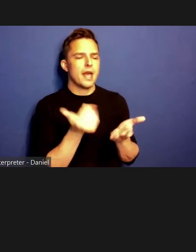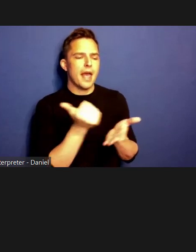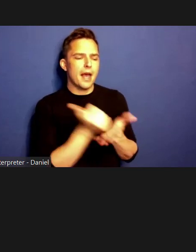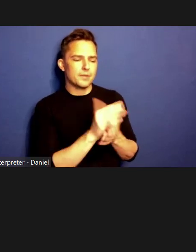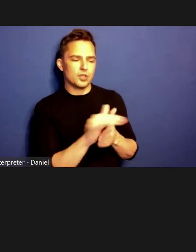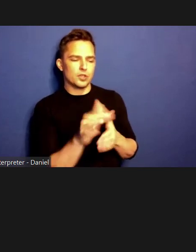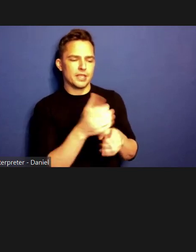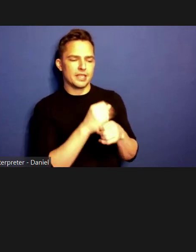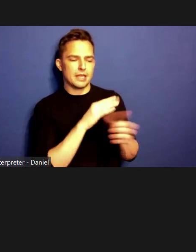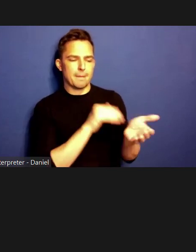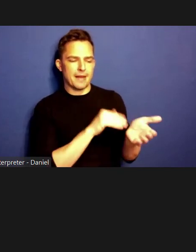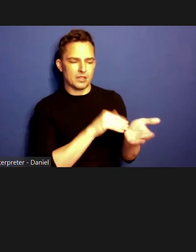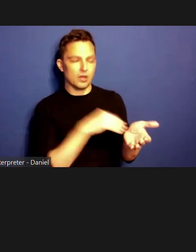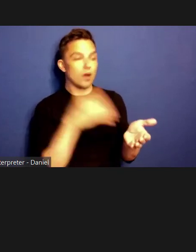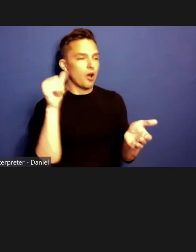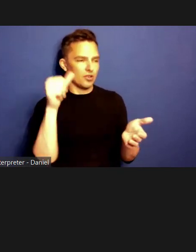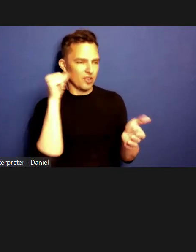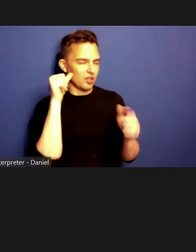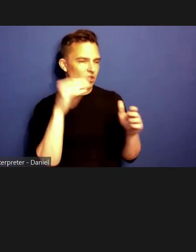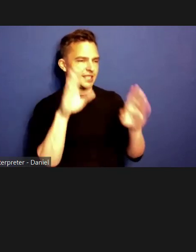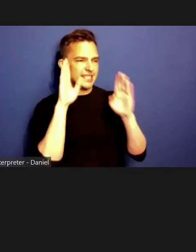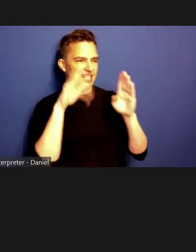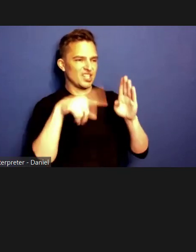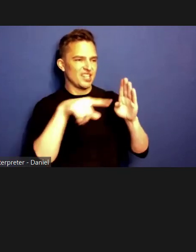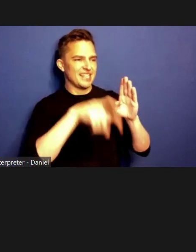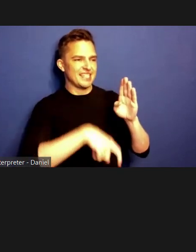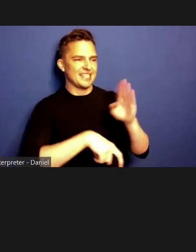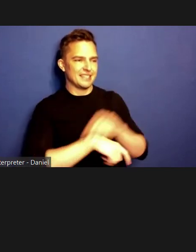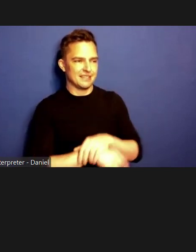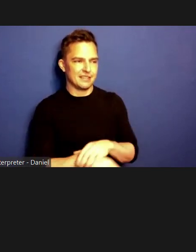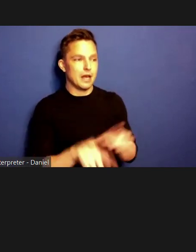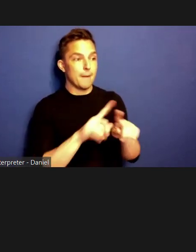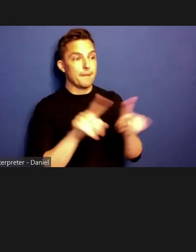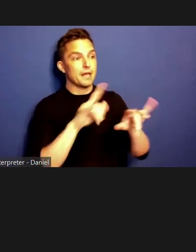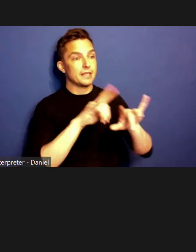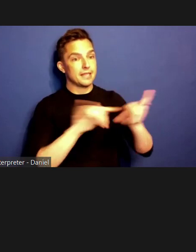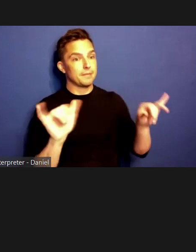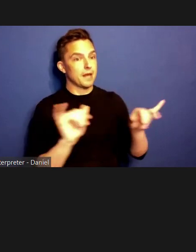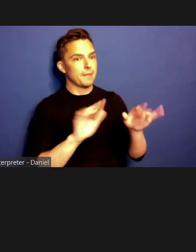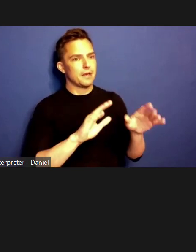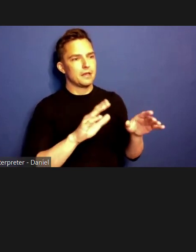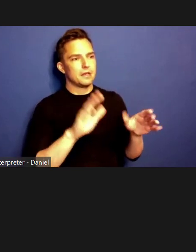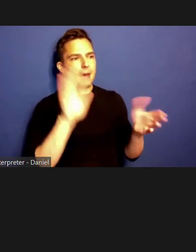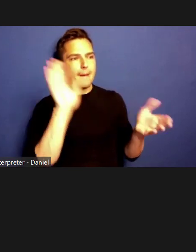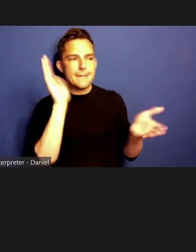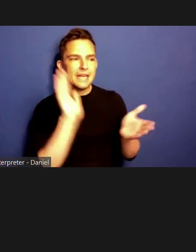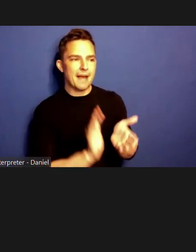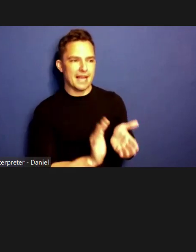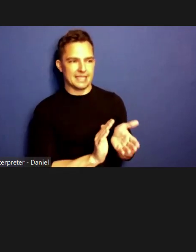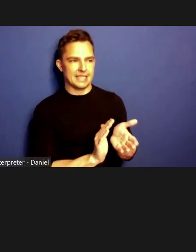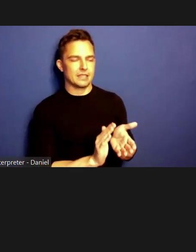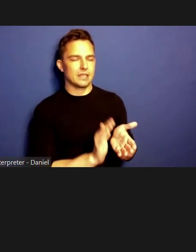they need, while importantly minimizing unnecessarily referrals to health care providers and to audiologists. Dr.